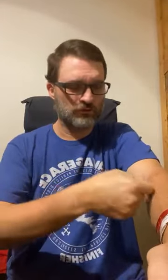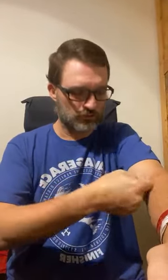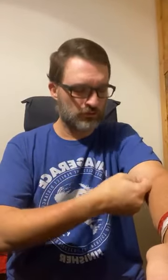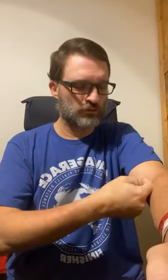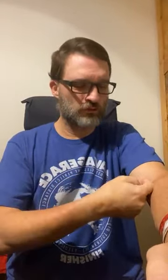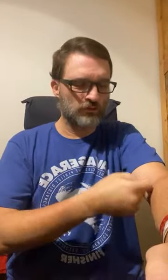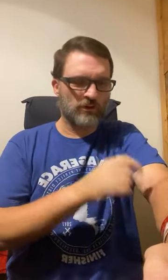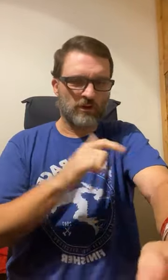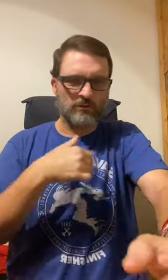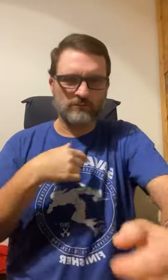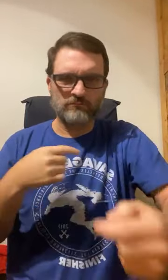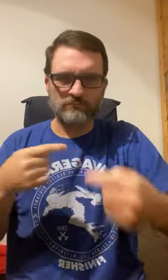It was the location of the first IV inserted.